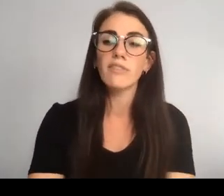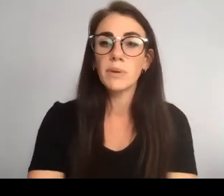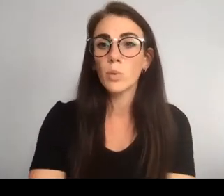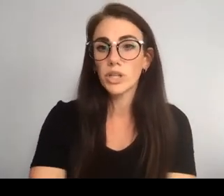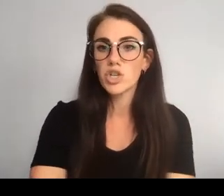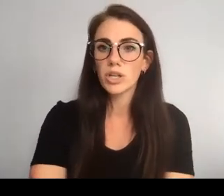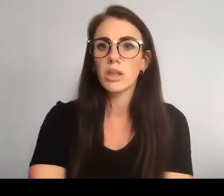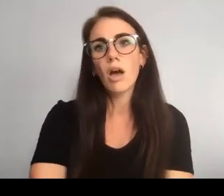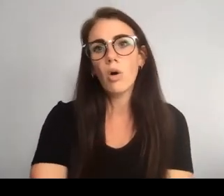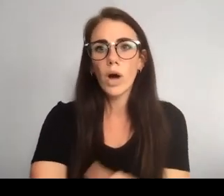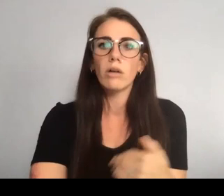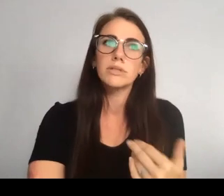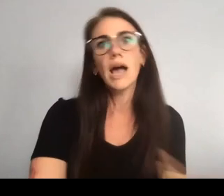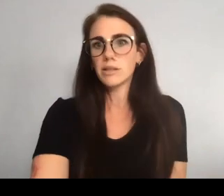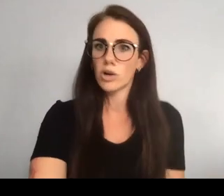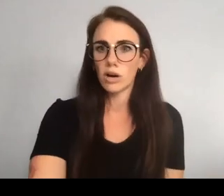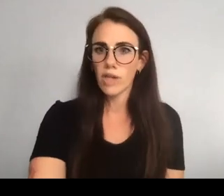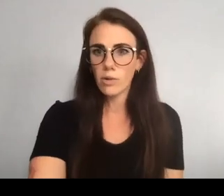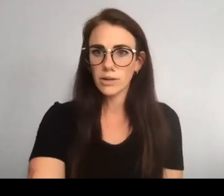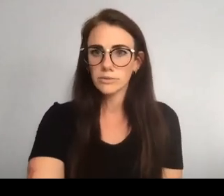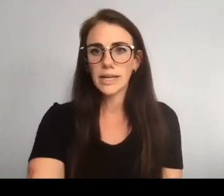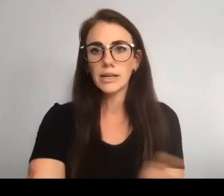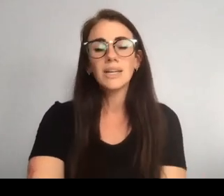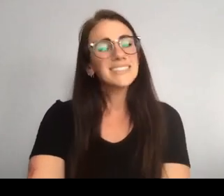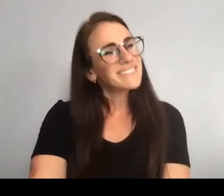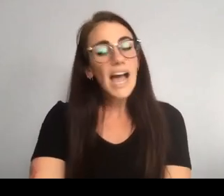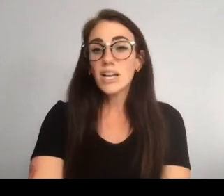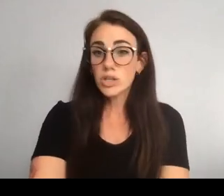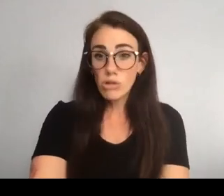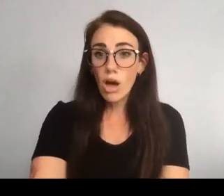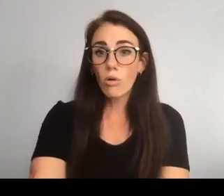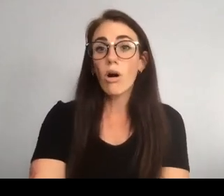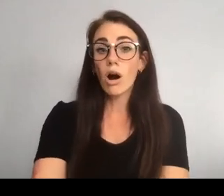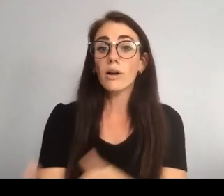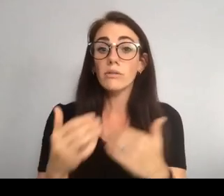of people will initially think " well signs are our flour" Right? Well, actually no are